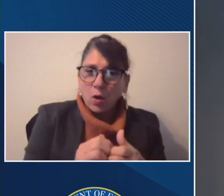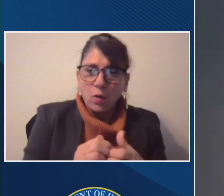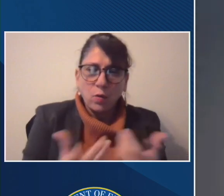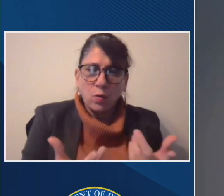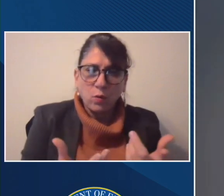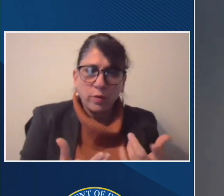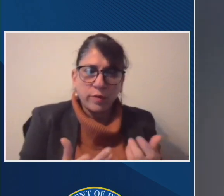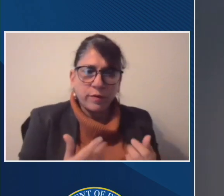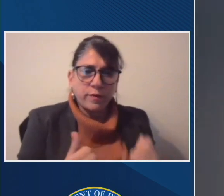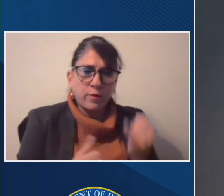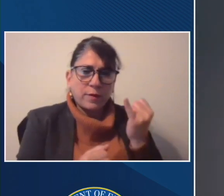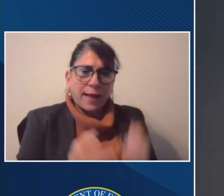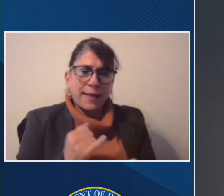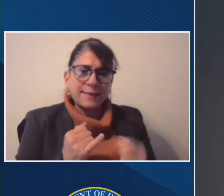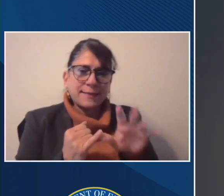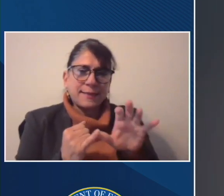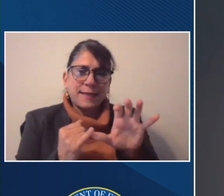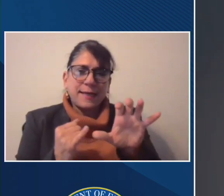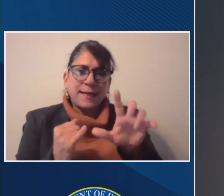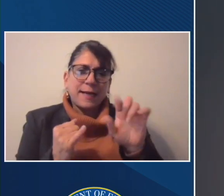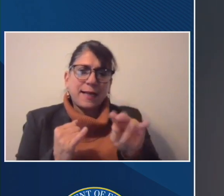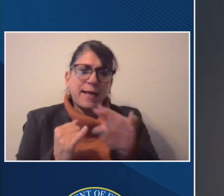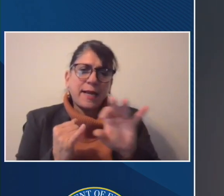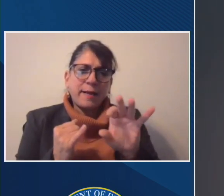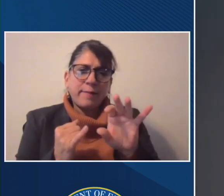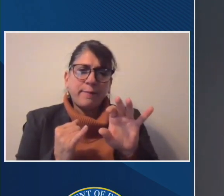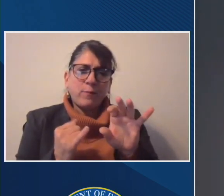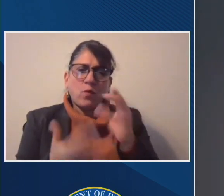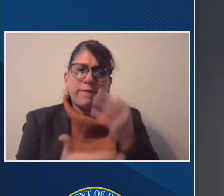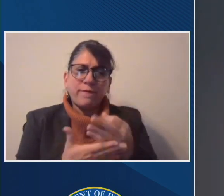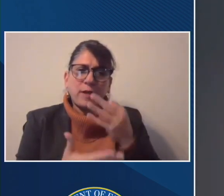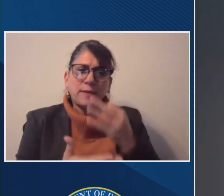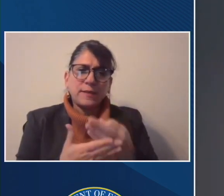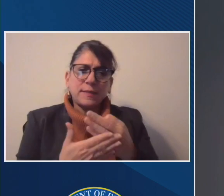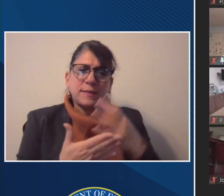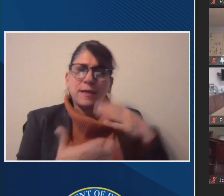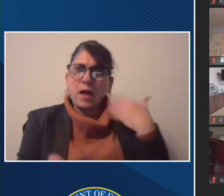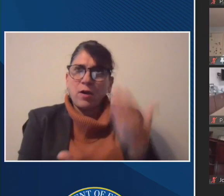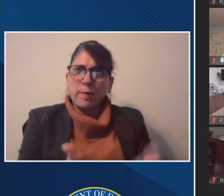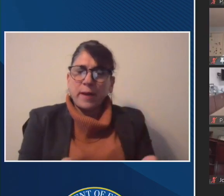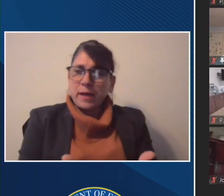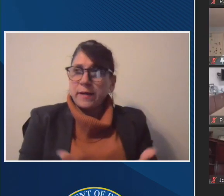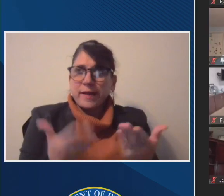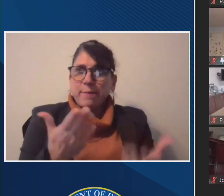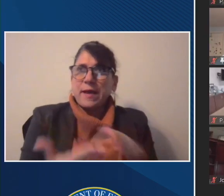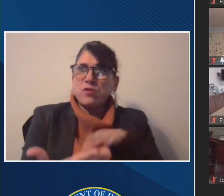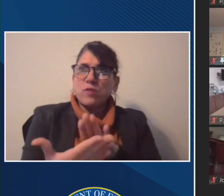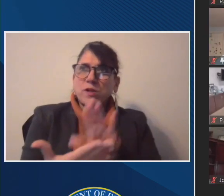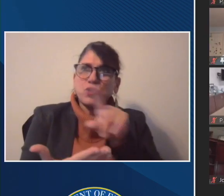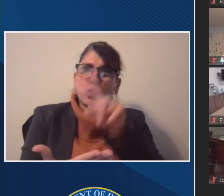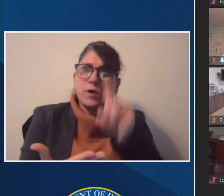So Barmak, that might address your question. Okay. Thanks, Denise. Dave?